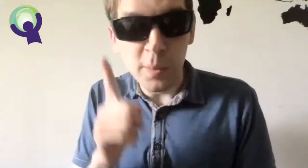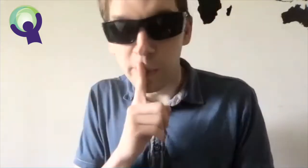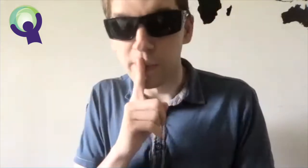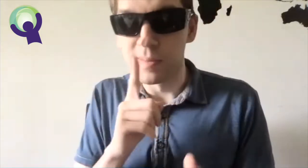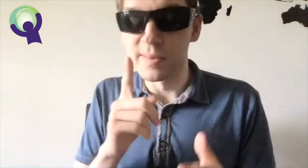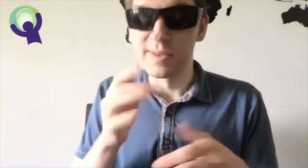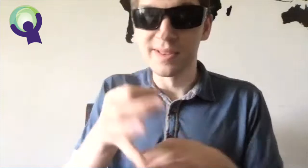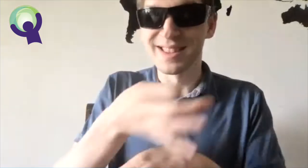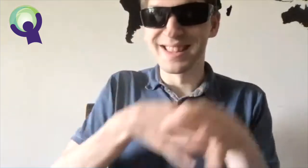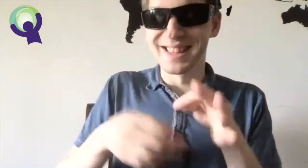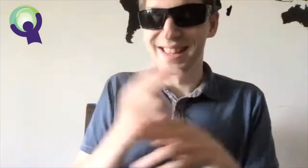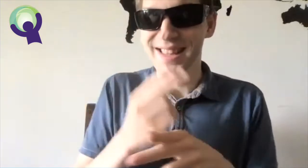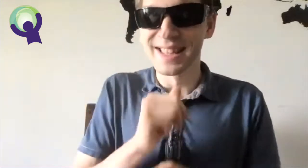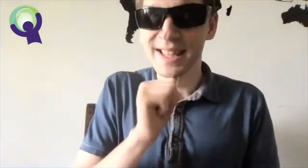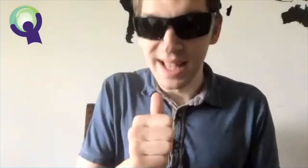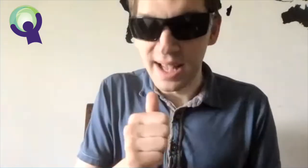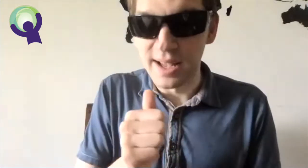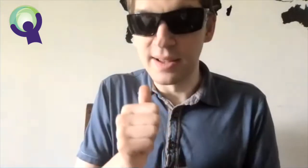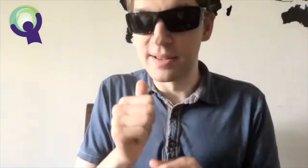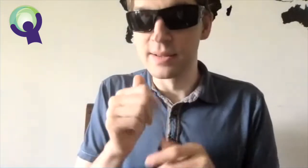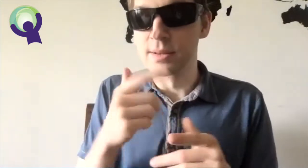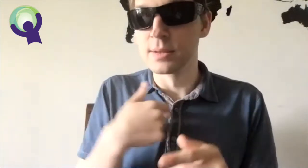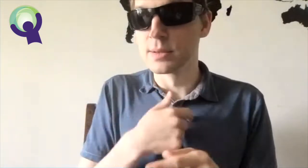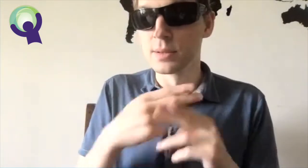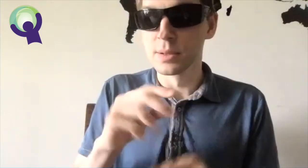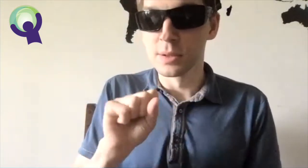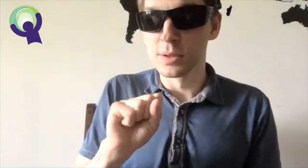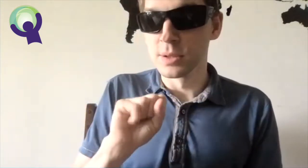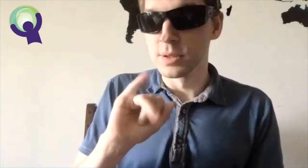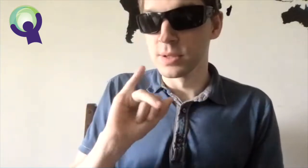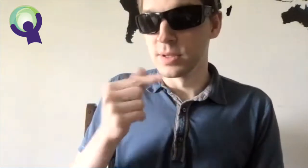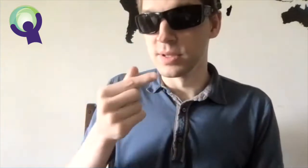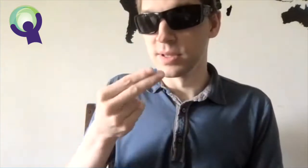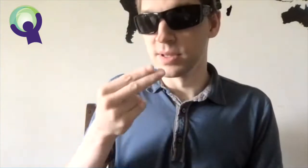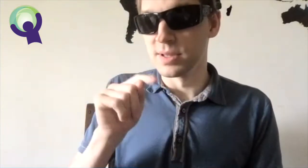People may say, "Oh he's not blind," or